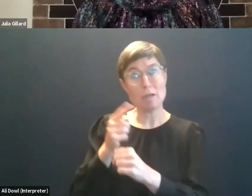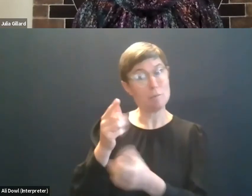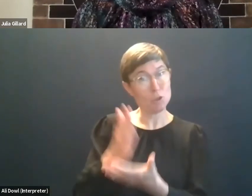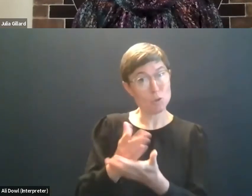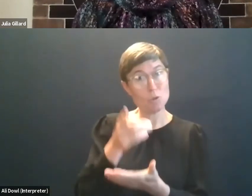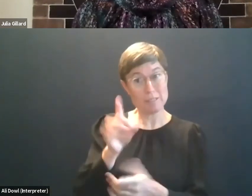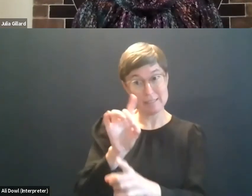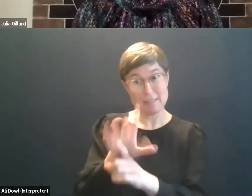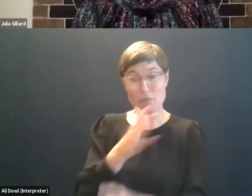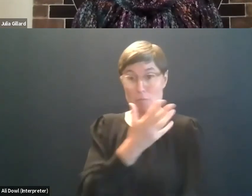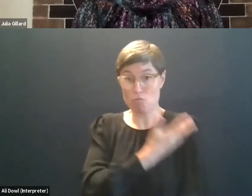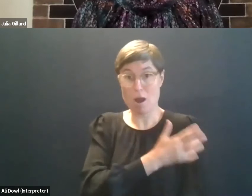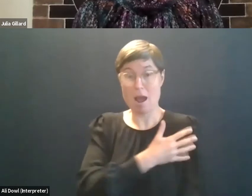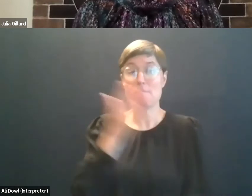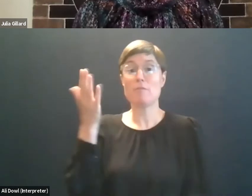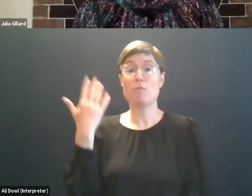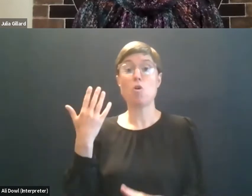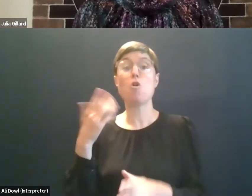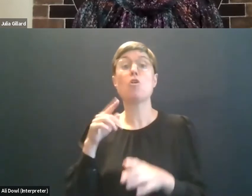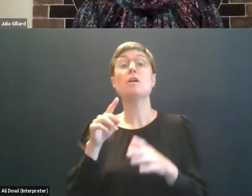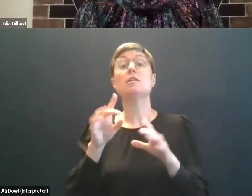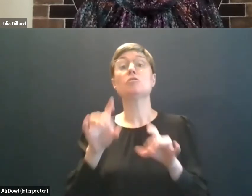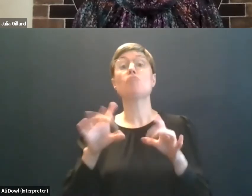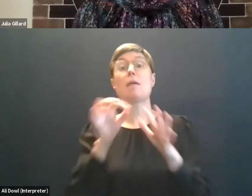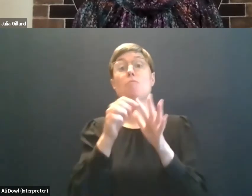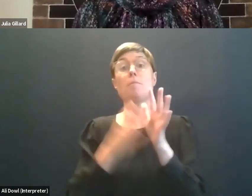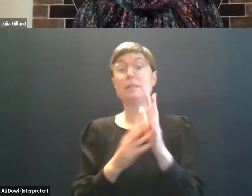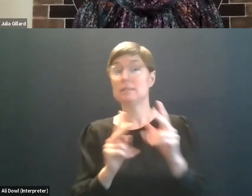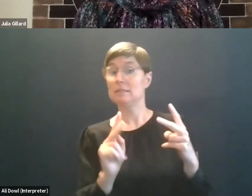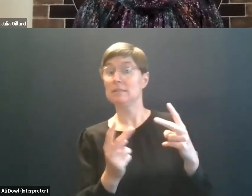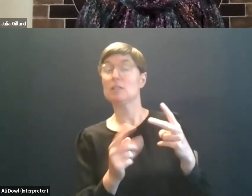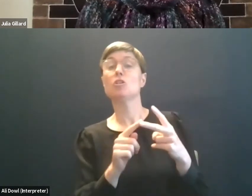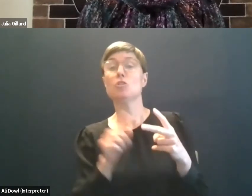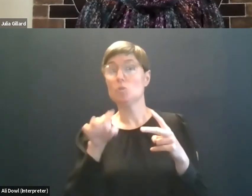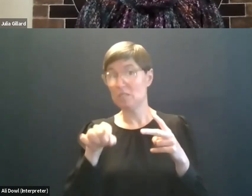that when you were Deputy Prime Minister you helped establish The Conversation along with